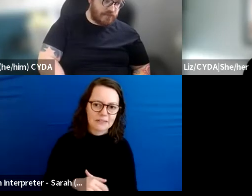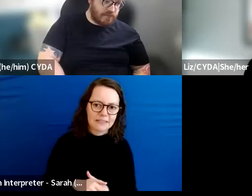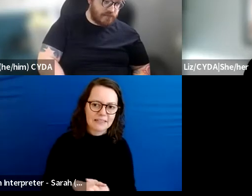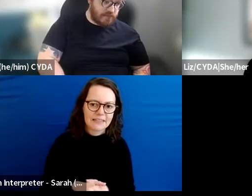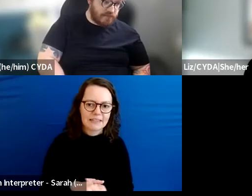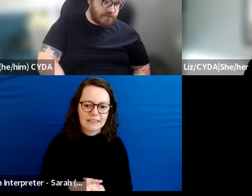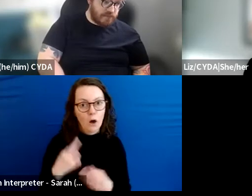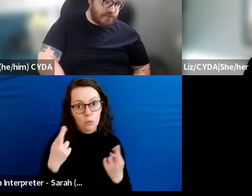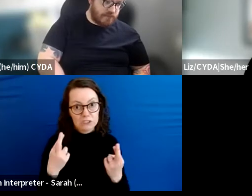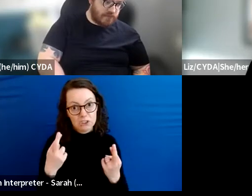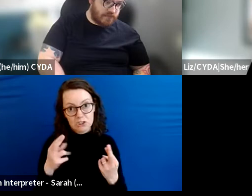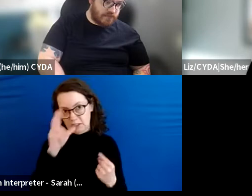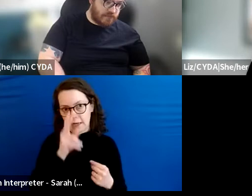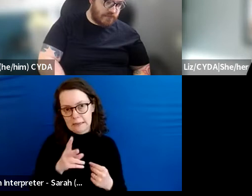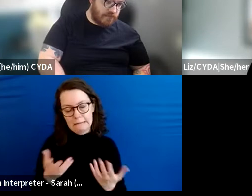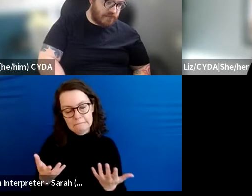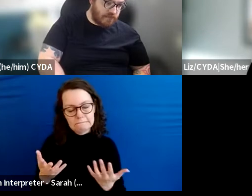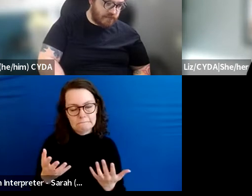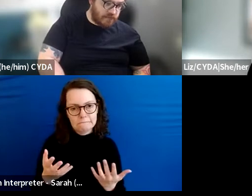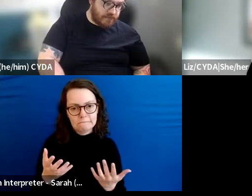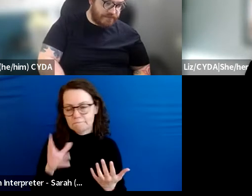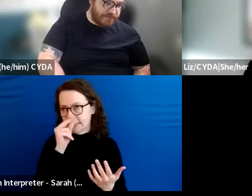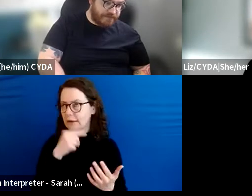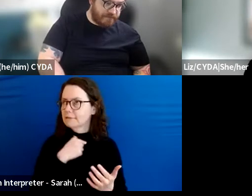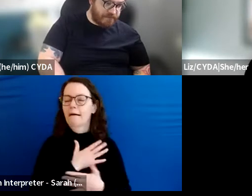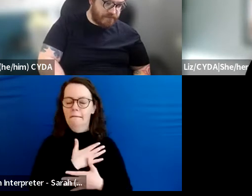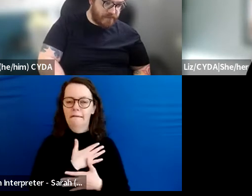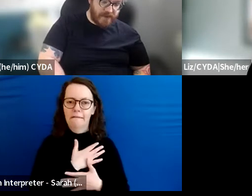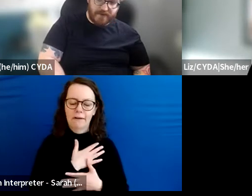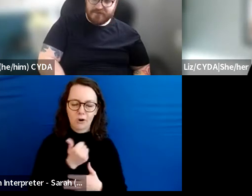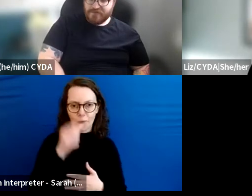And I wish I loved being young.